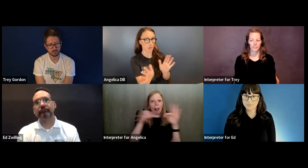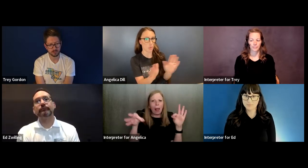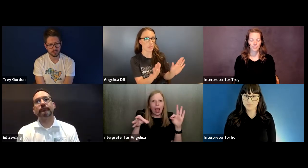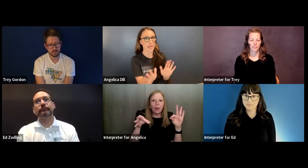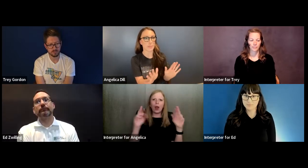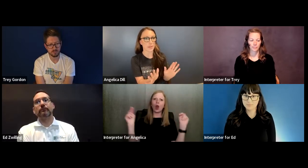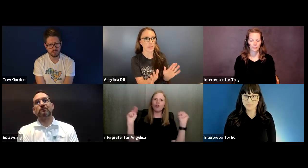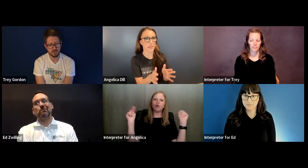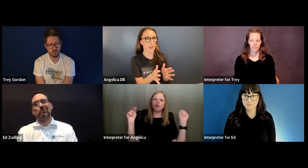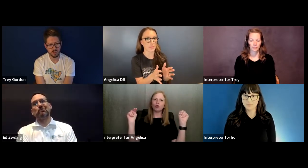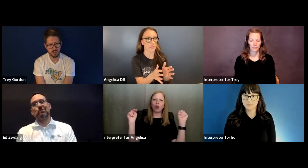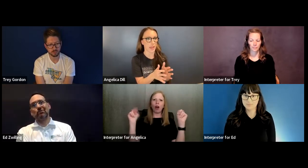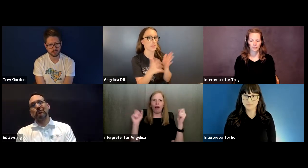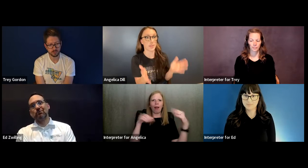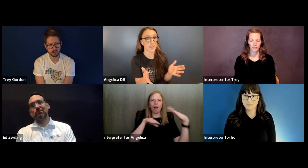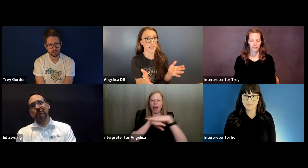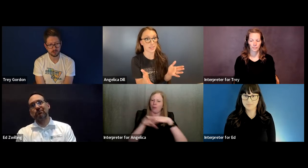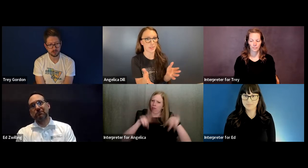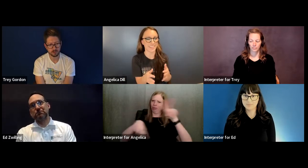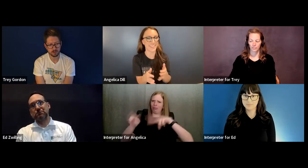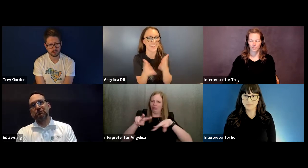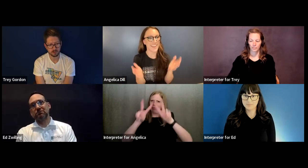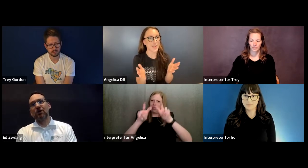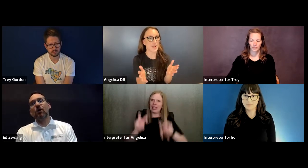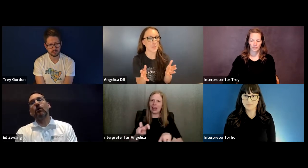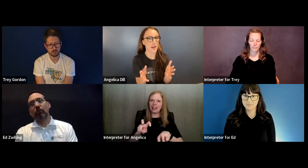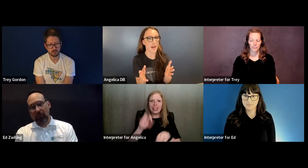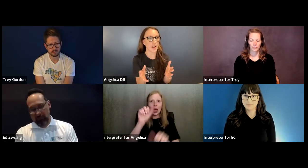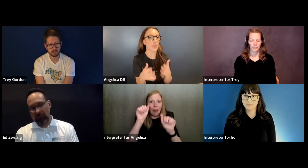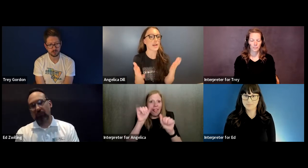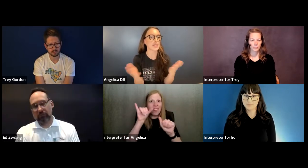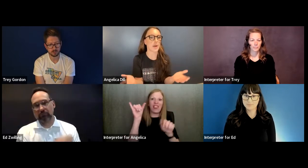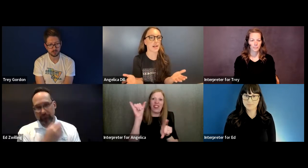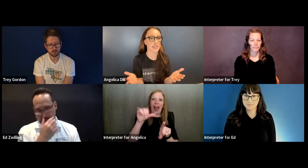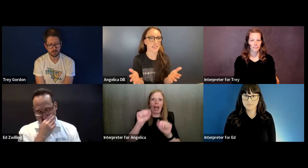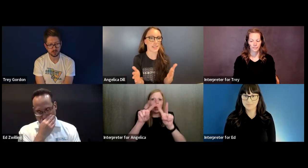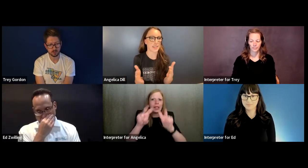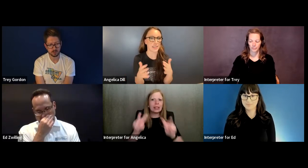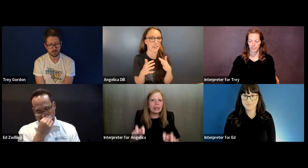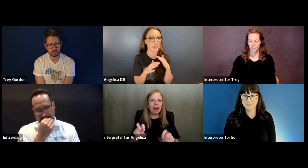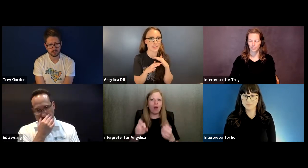know what's happening and then that could be the assessment you know but otherwise the policy is